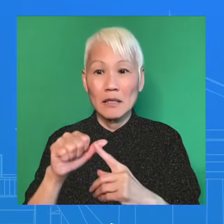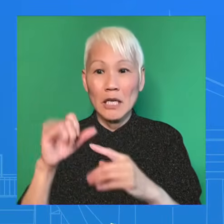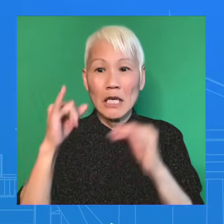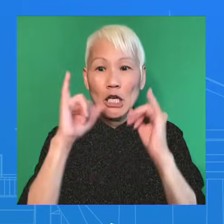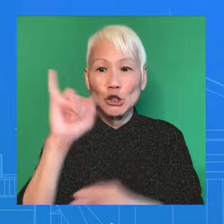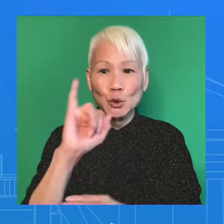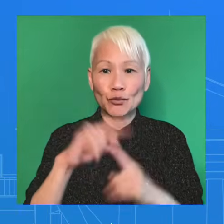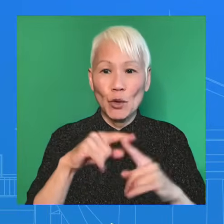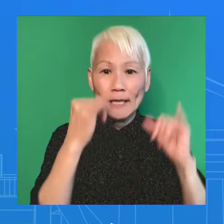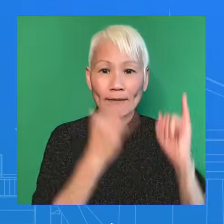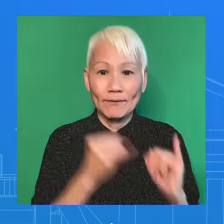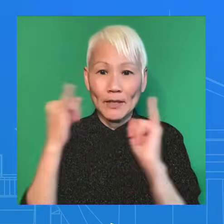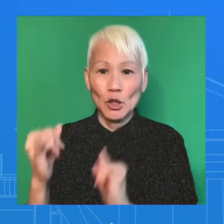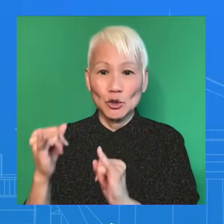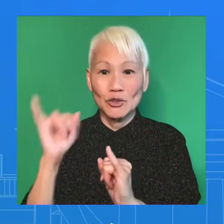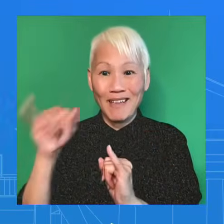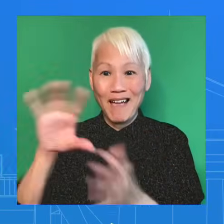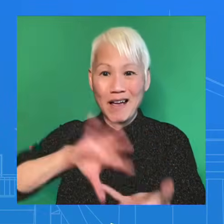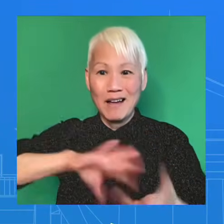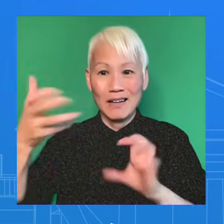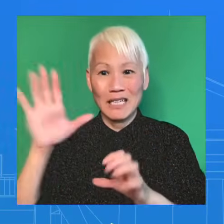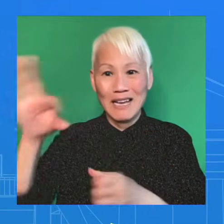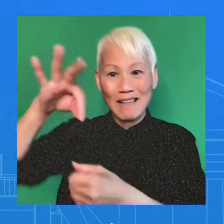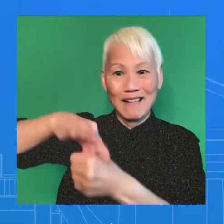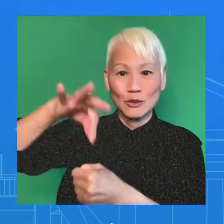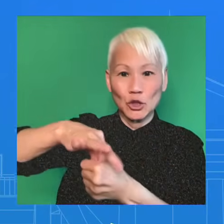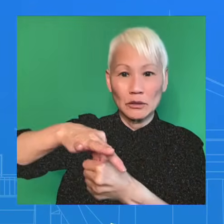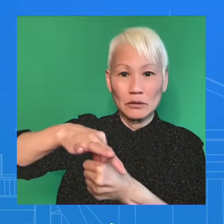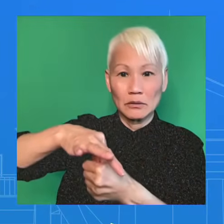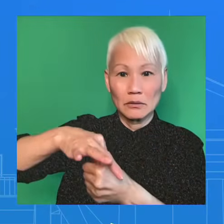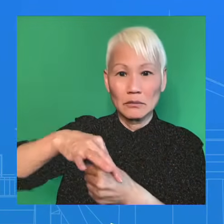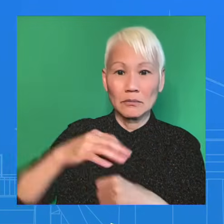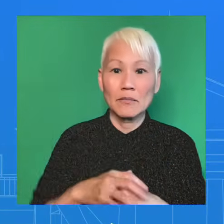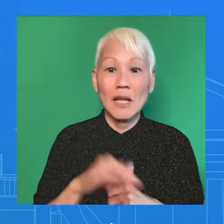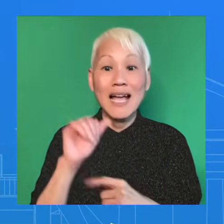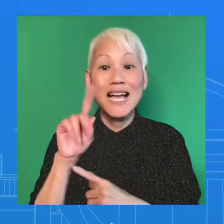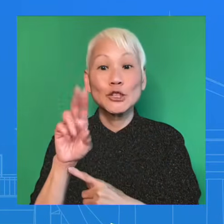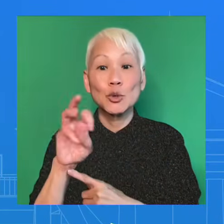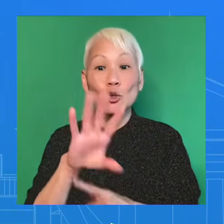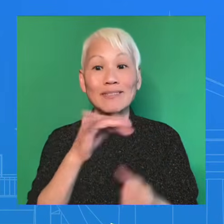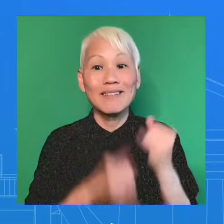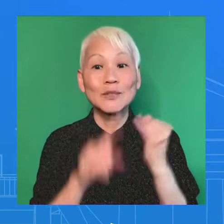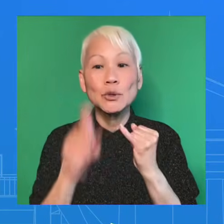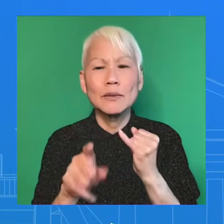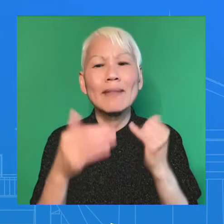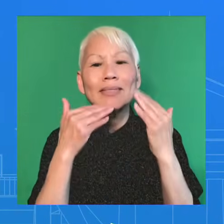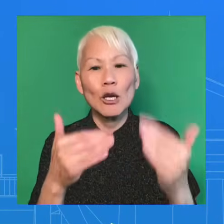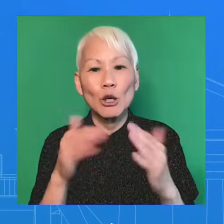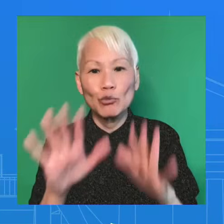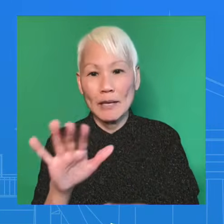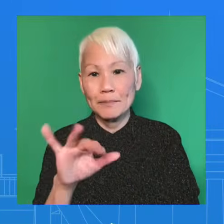The Press: Thank you, Karine. John, a few weeks ago, I asked you about the case of a former Afghan Air Force pilot